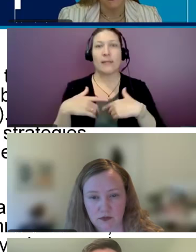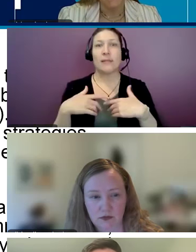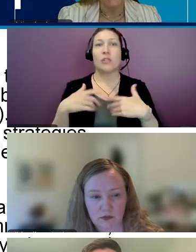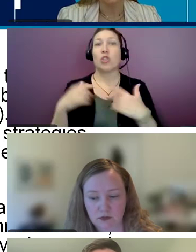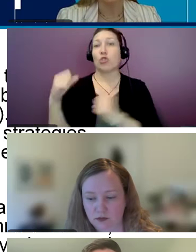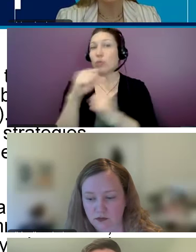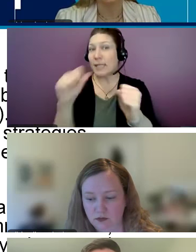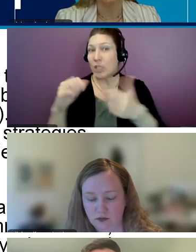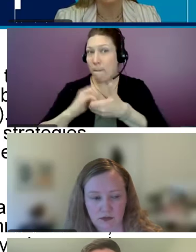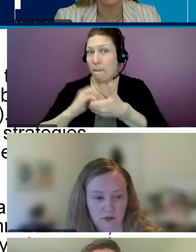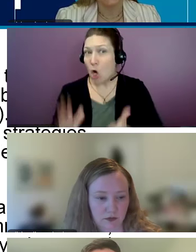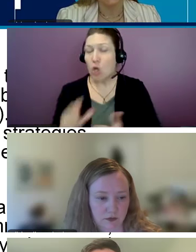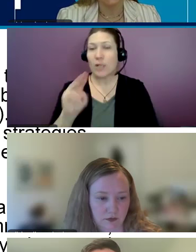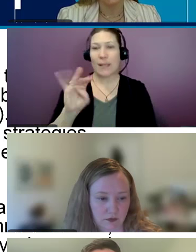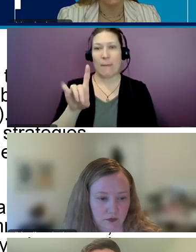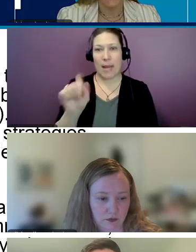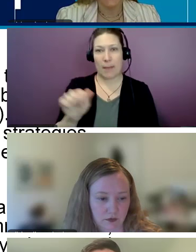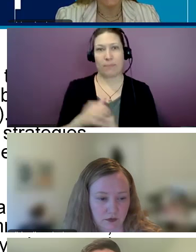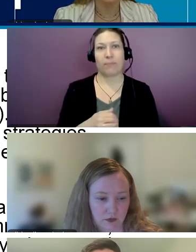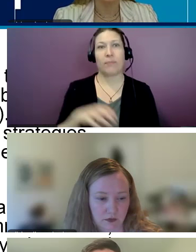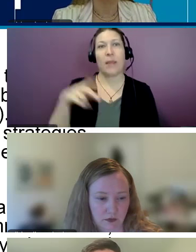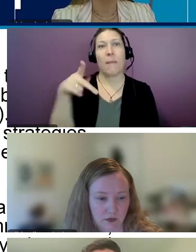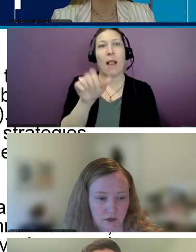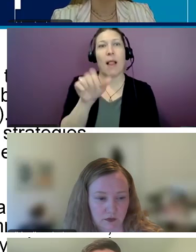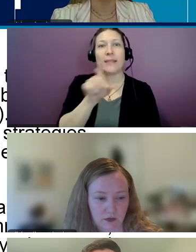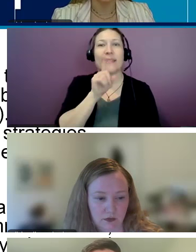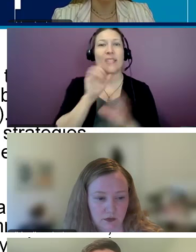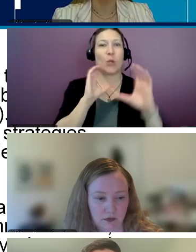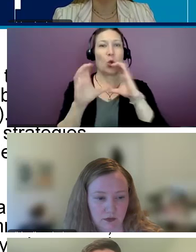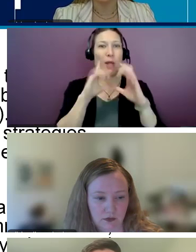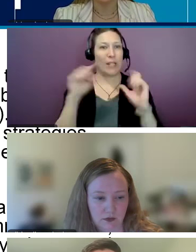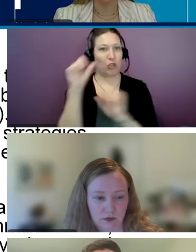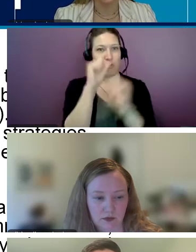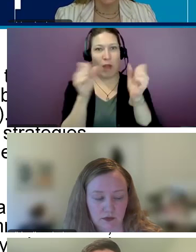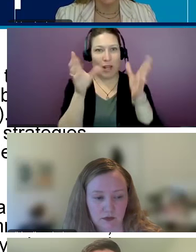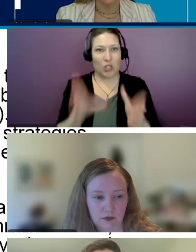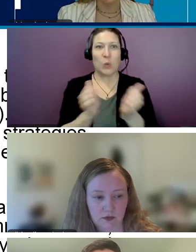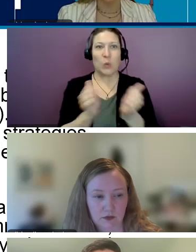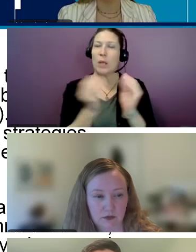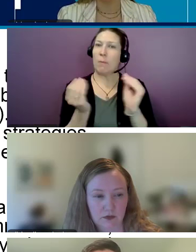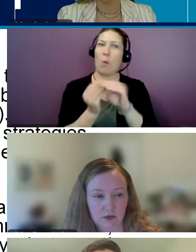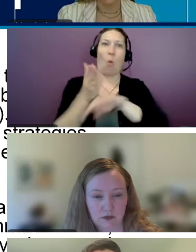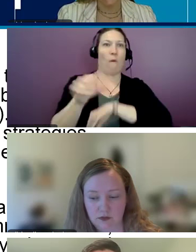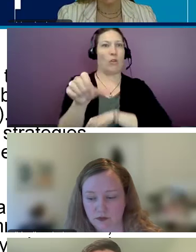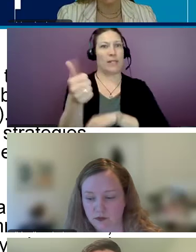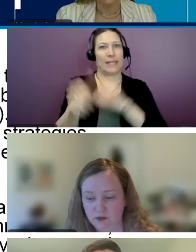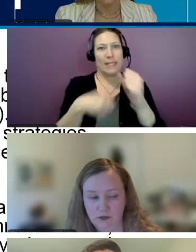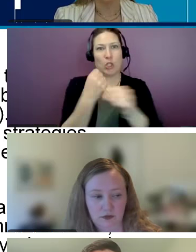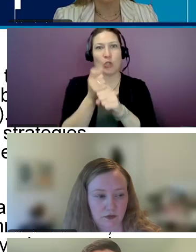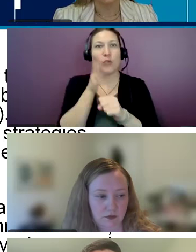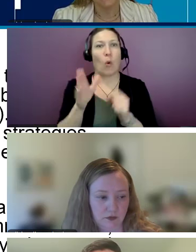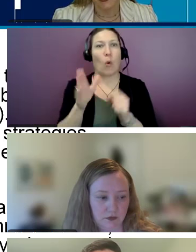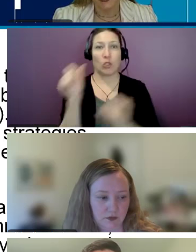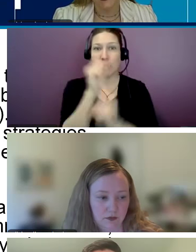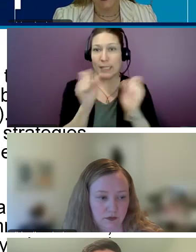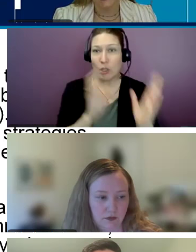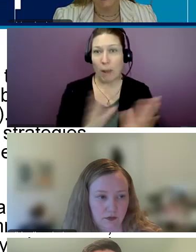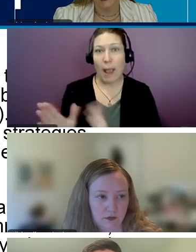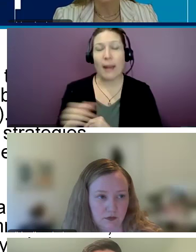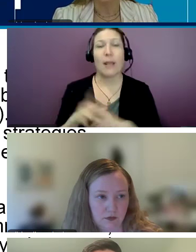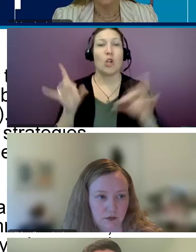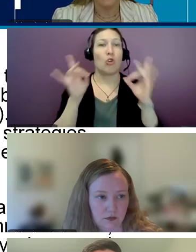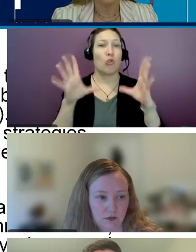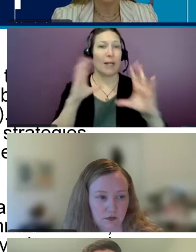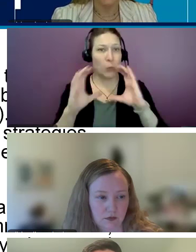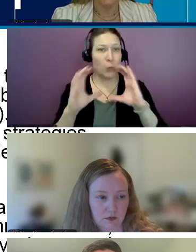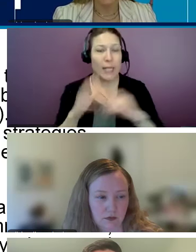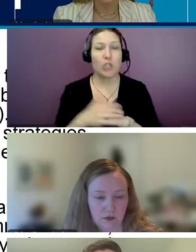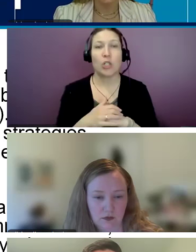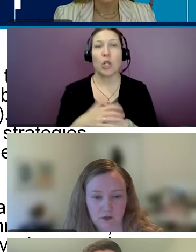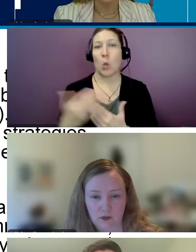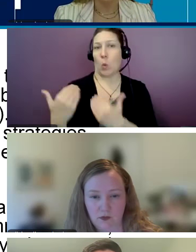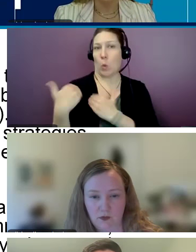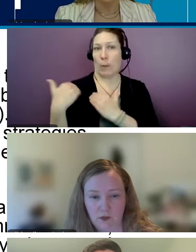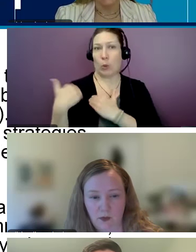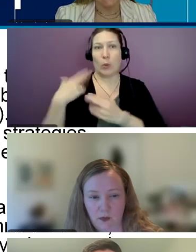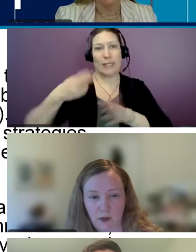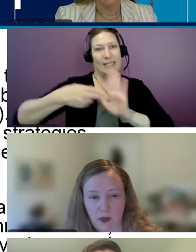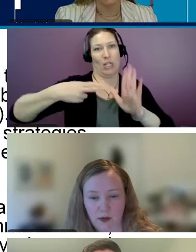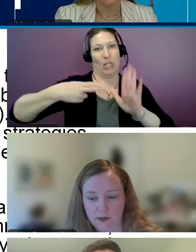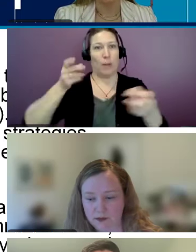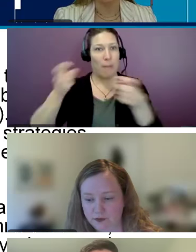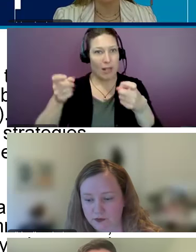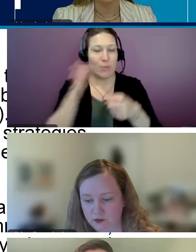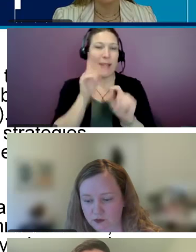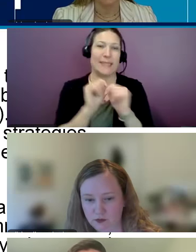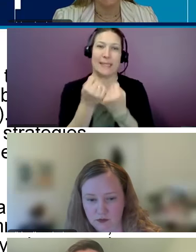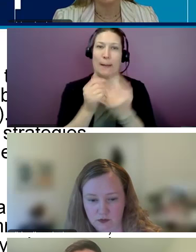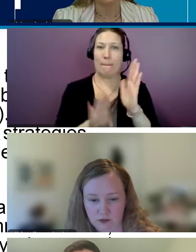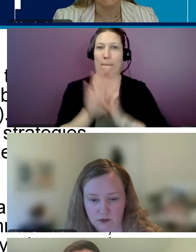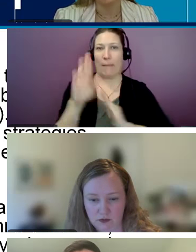Pallas is a communications strategist with more than a decade of leadership experience in strategic planning, crisis communications, reputation management, and team building.